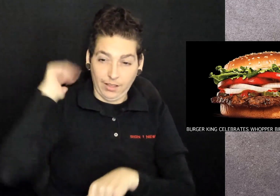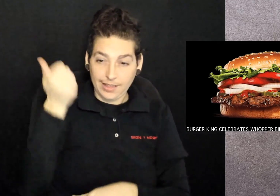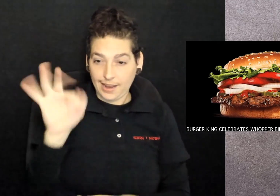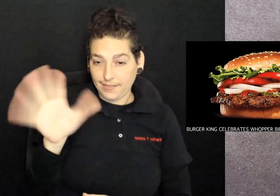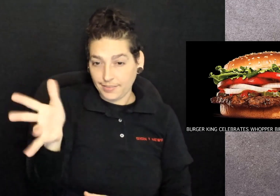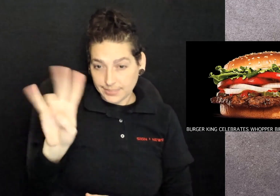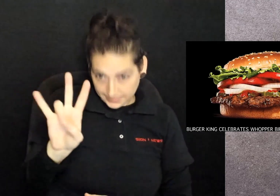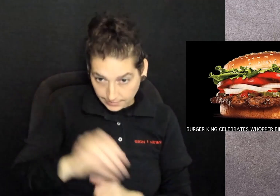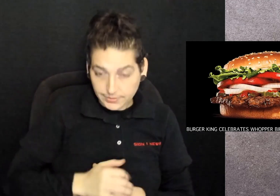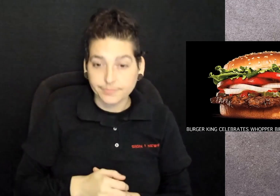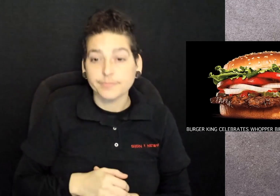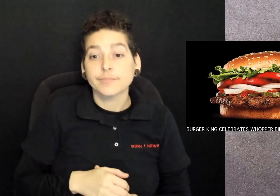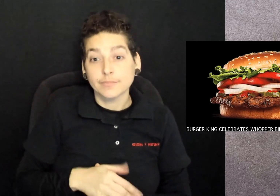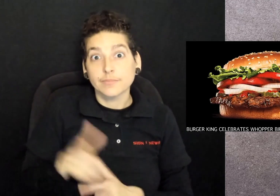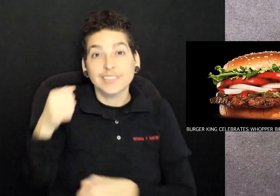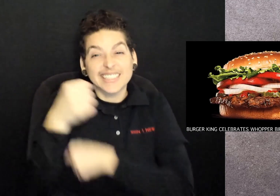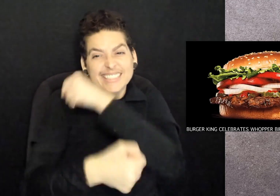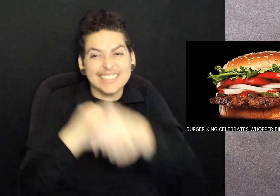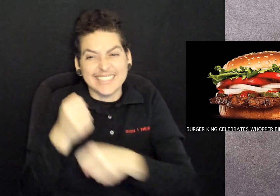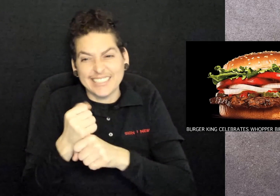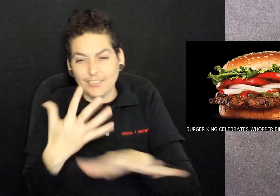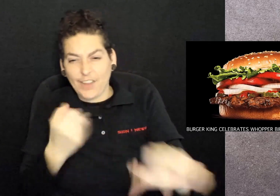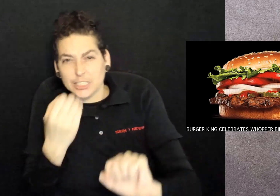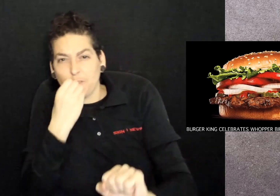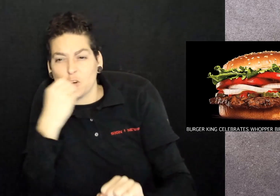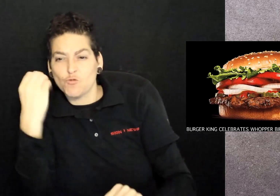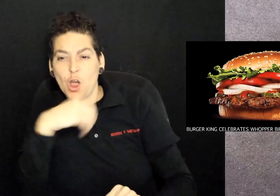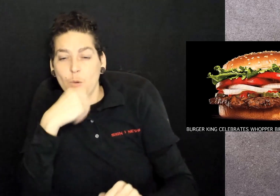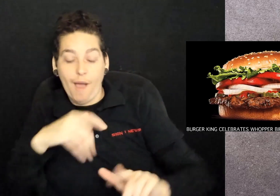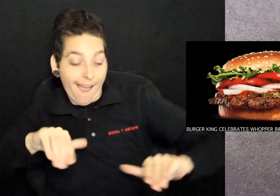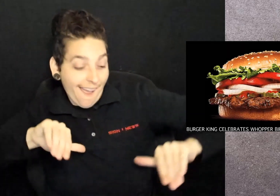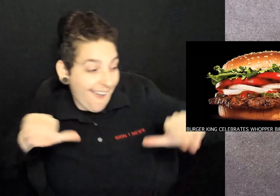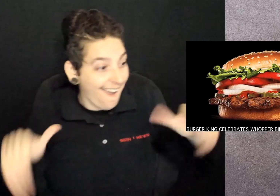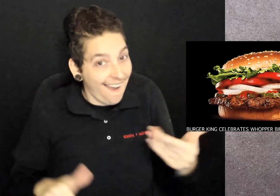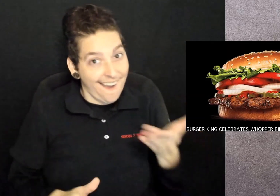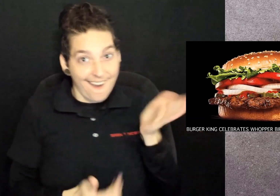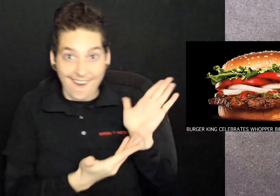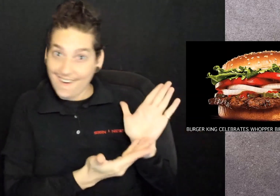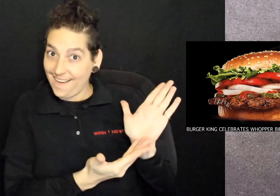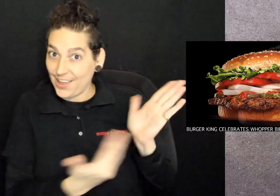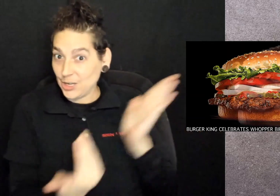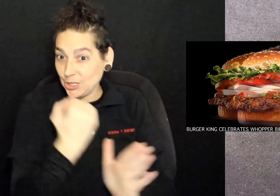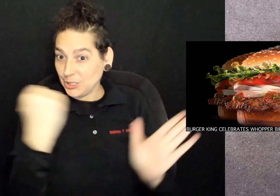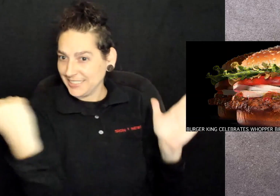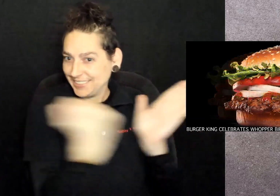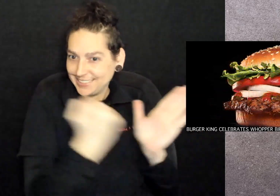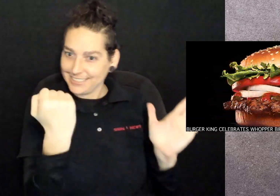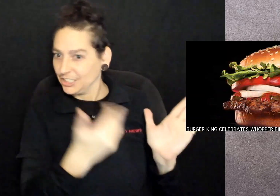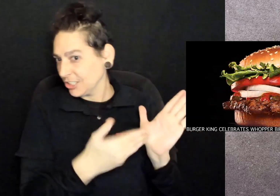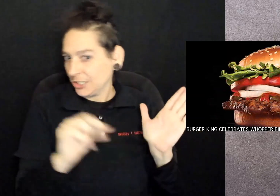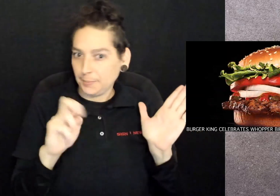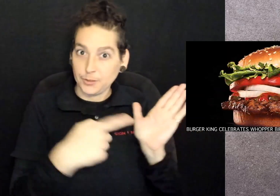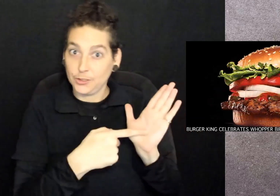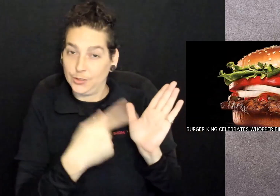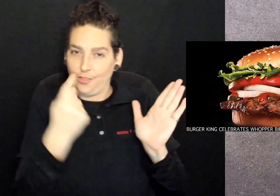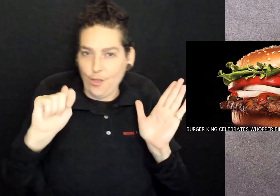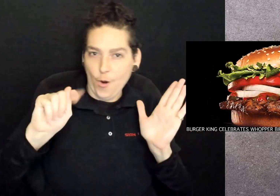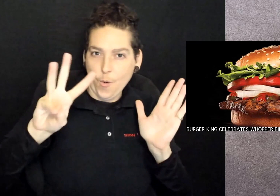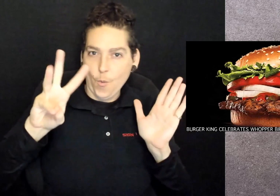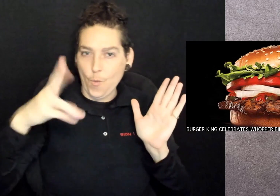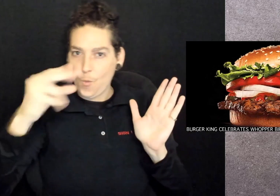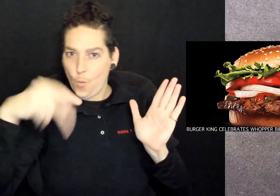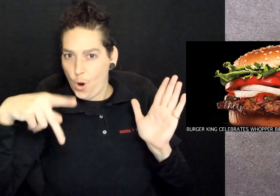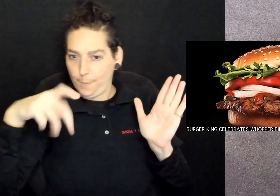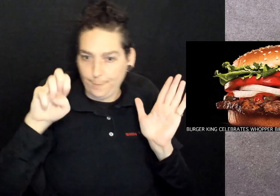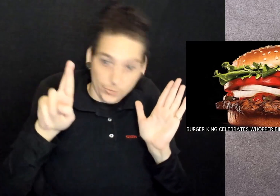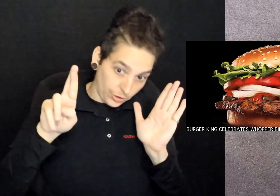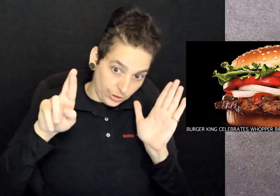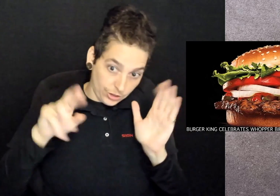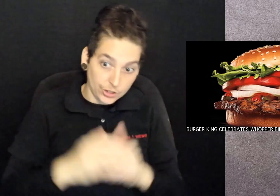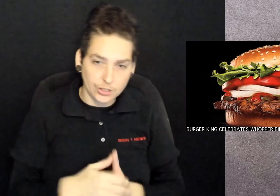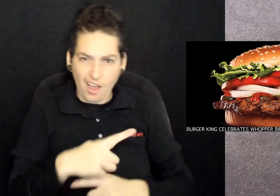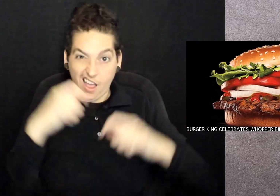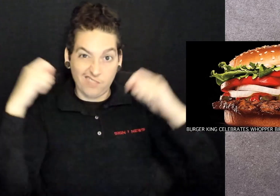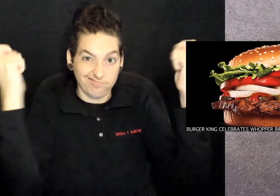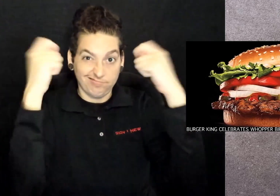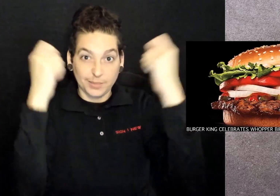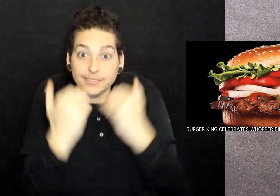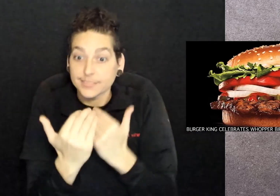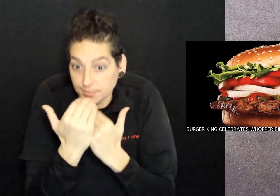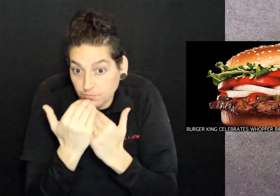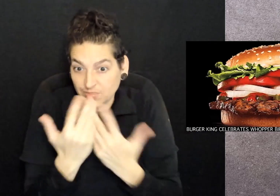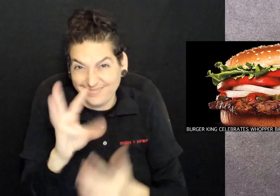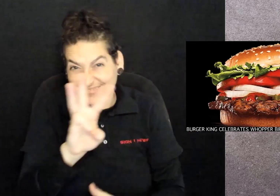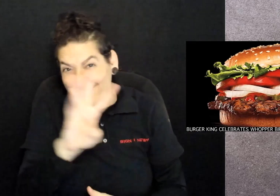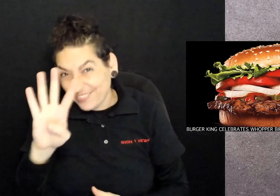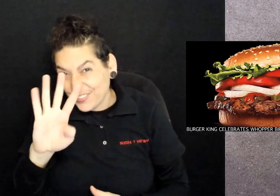1957 the year the fast food restaurant introduced its signature menu item the whopper to celebrate